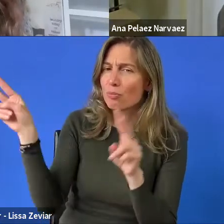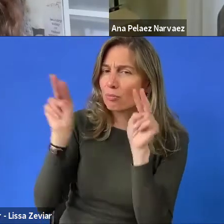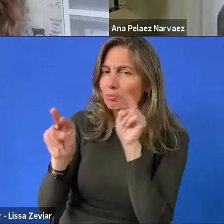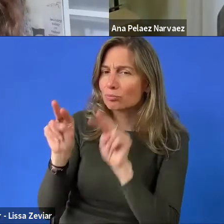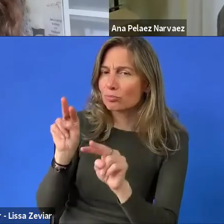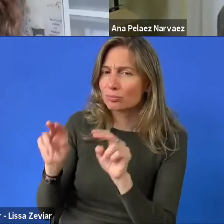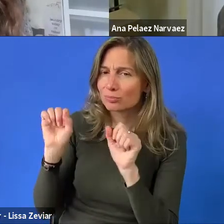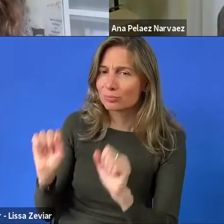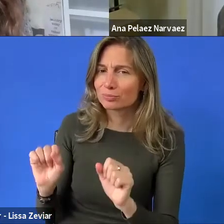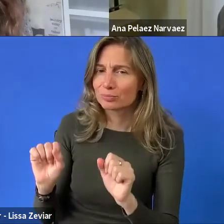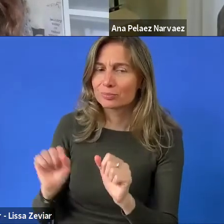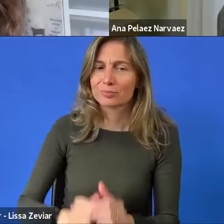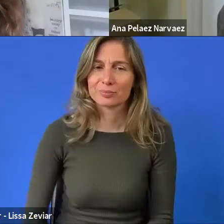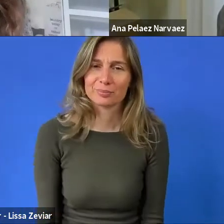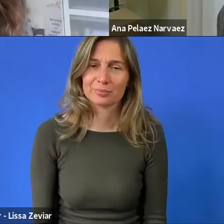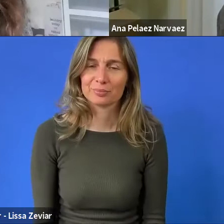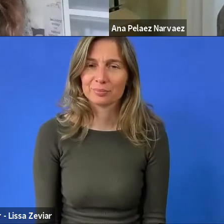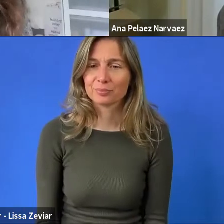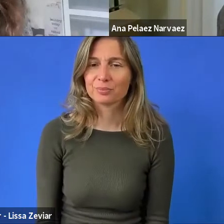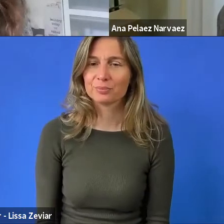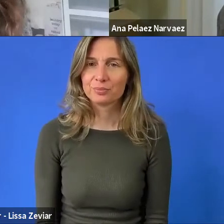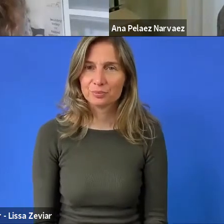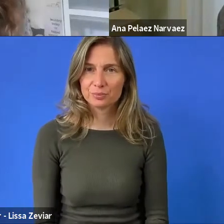If you want to ask a question or make comment orally